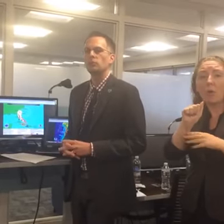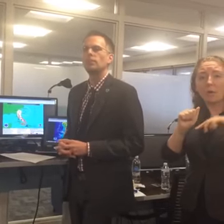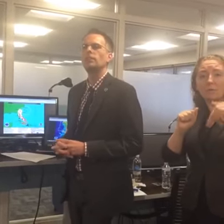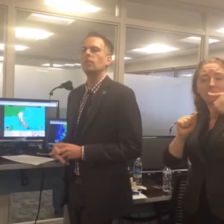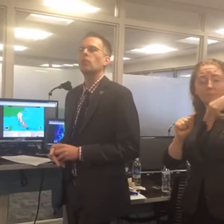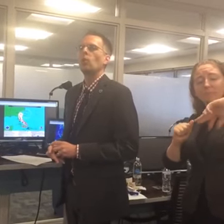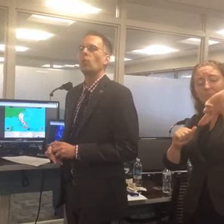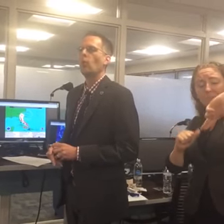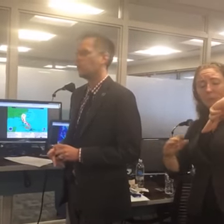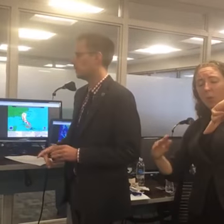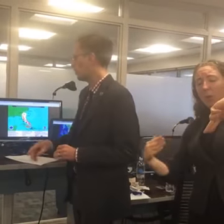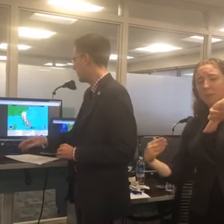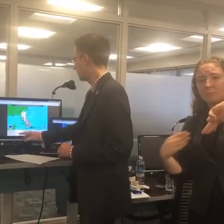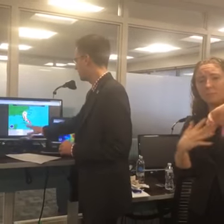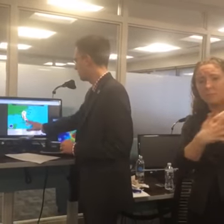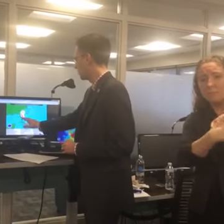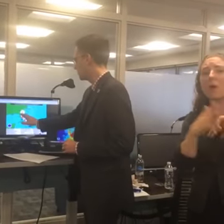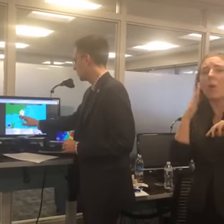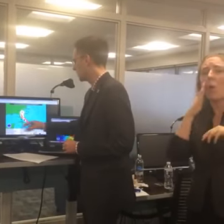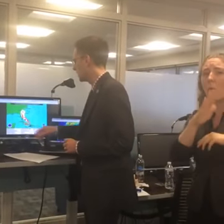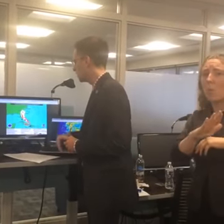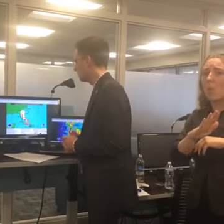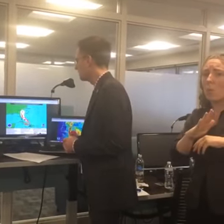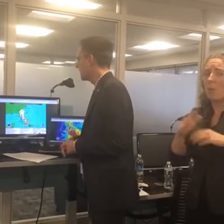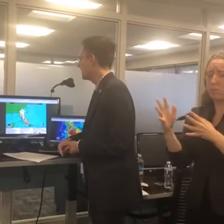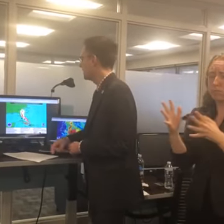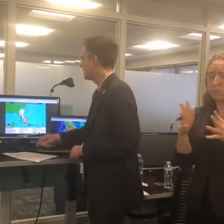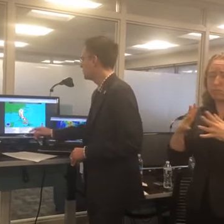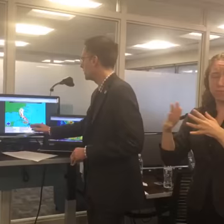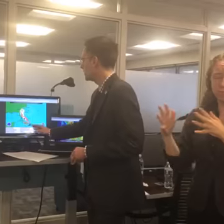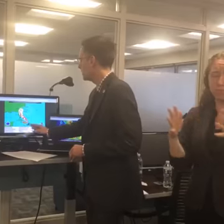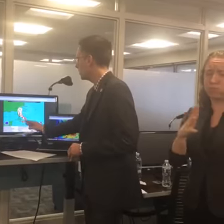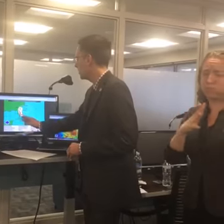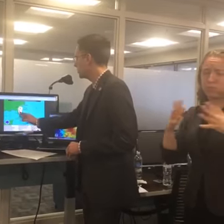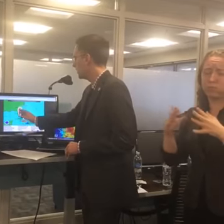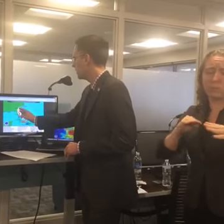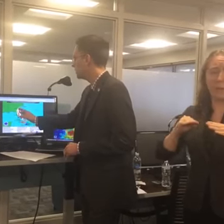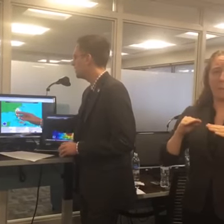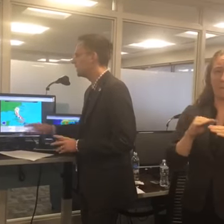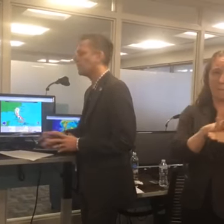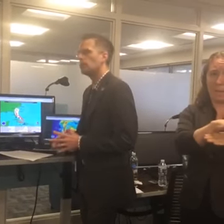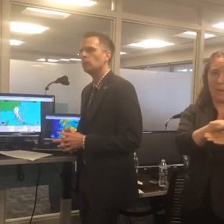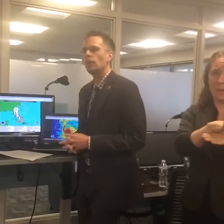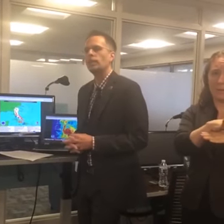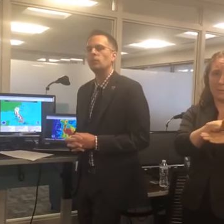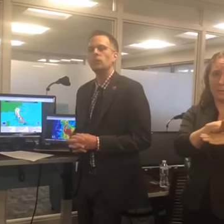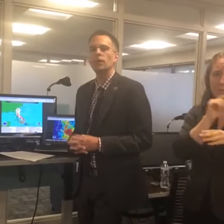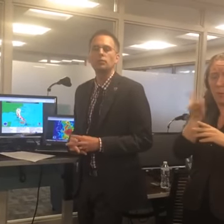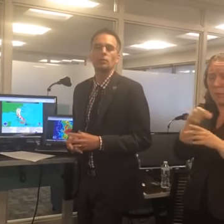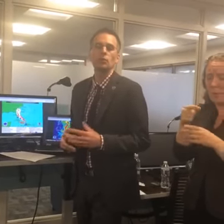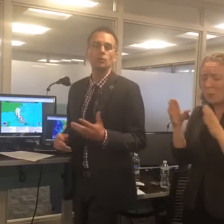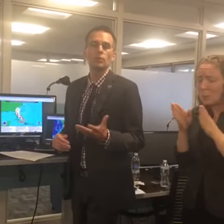will be felt well away from the center of circulation. Then, as you can see here, as we get into the upcoming weekend, we do have some uncertainty